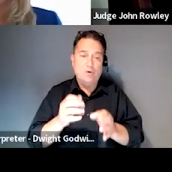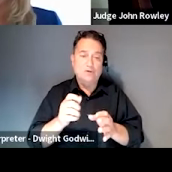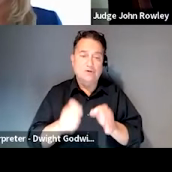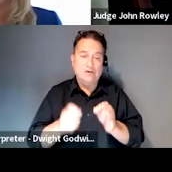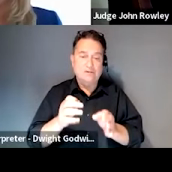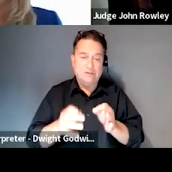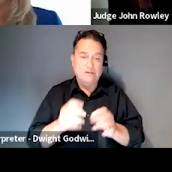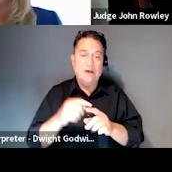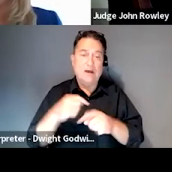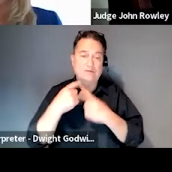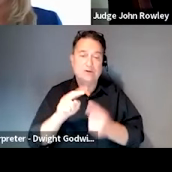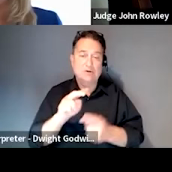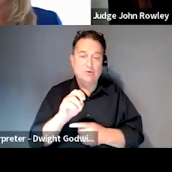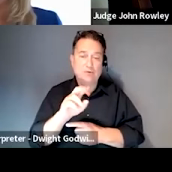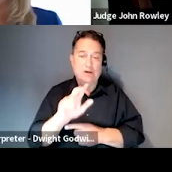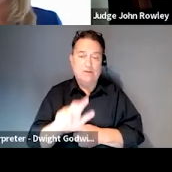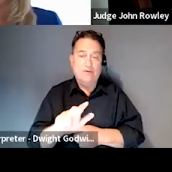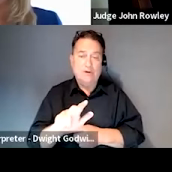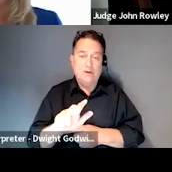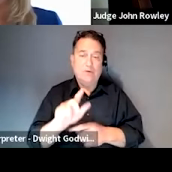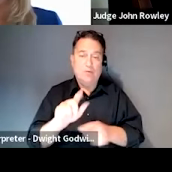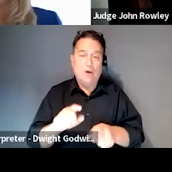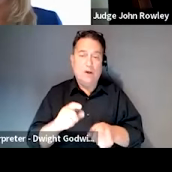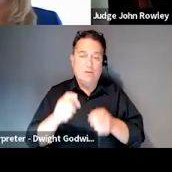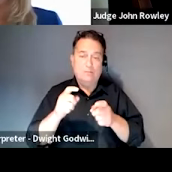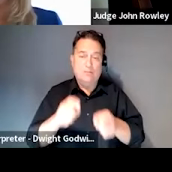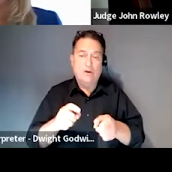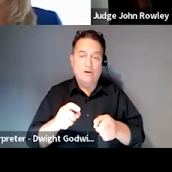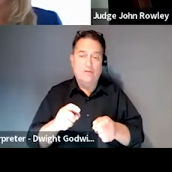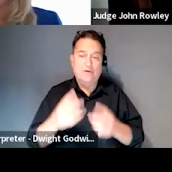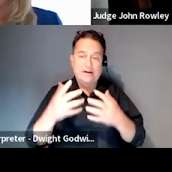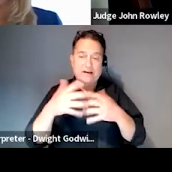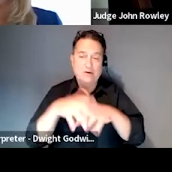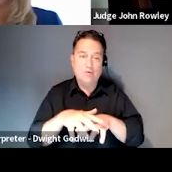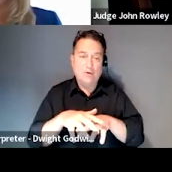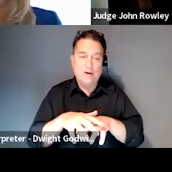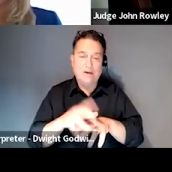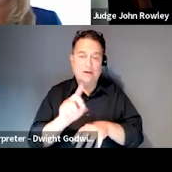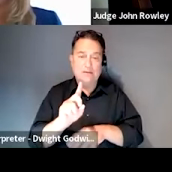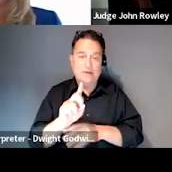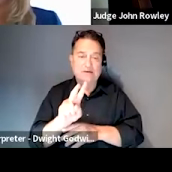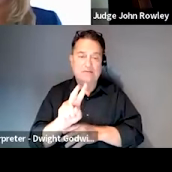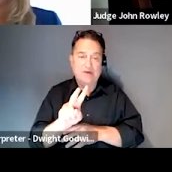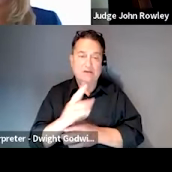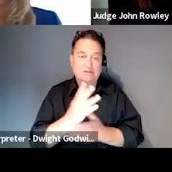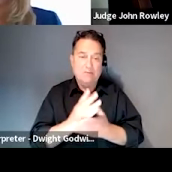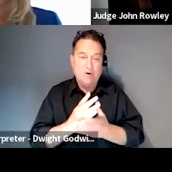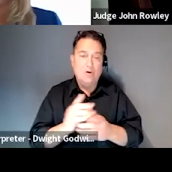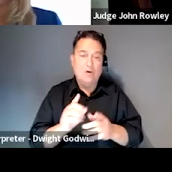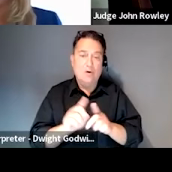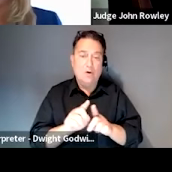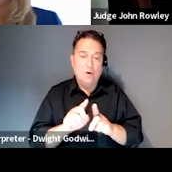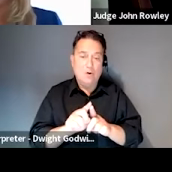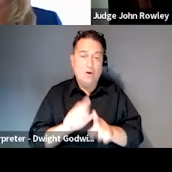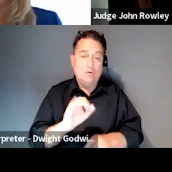while presiding over an integrated domestic violence court. In addition to his criminal court, family court, and surrogate court caseloads,